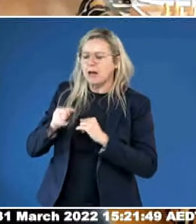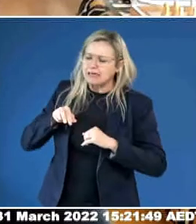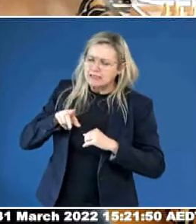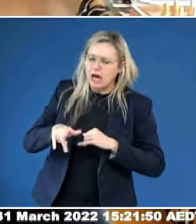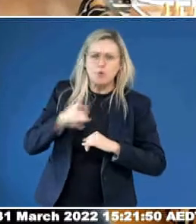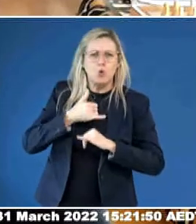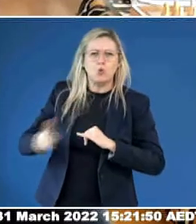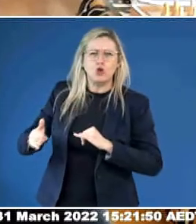not addressed.